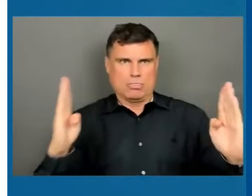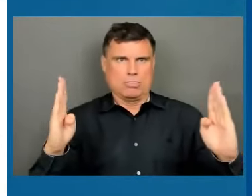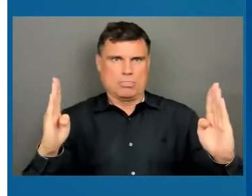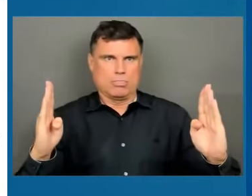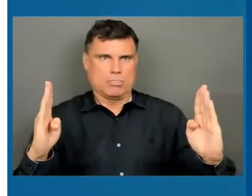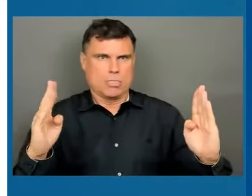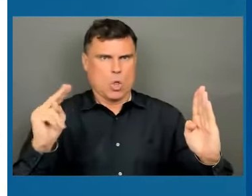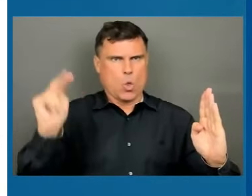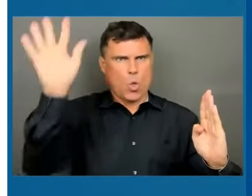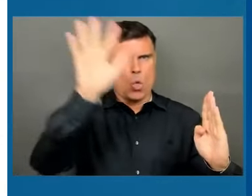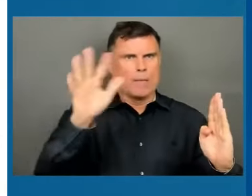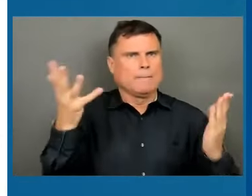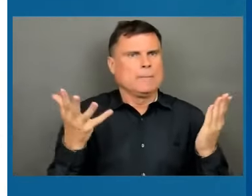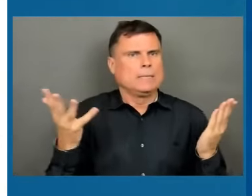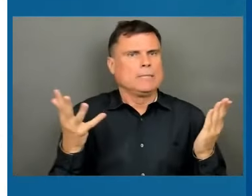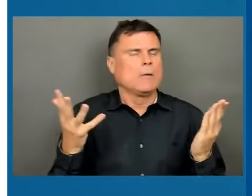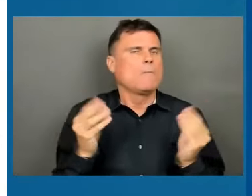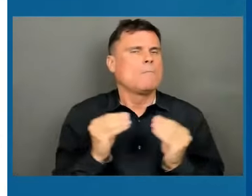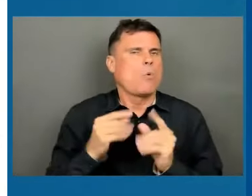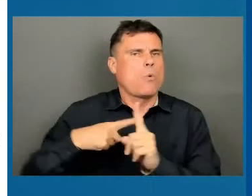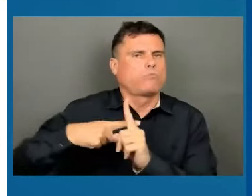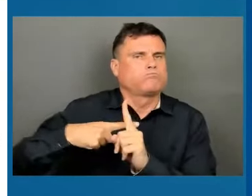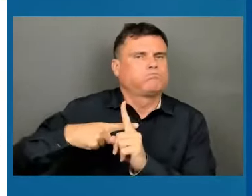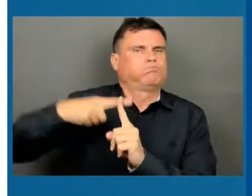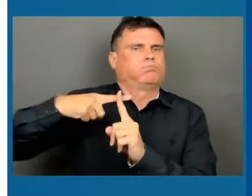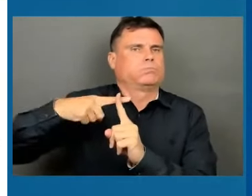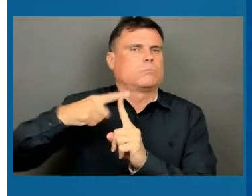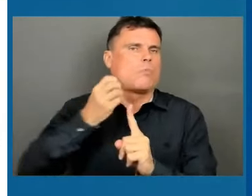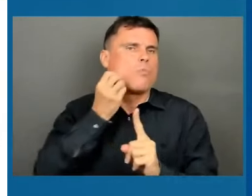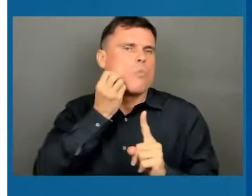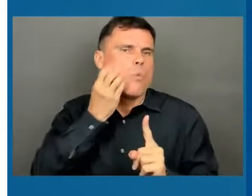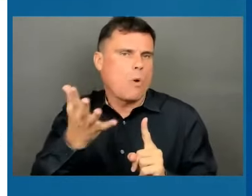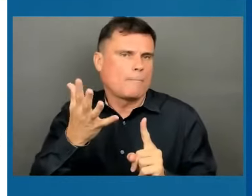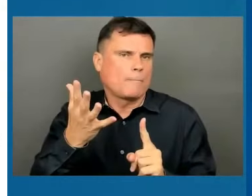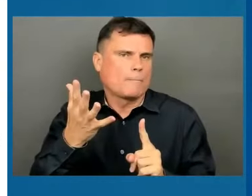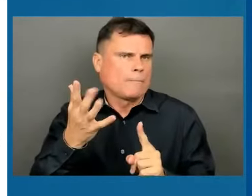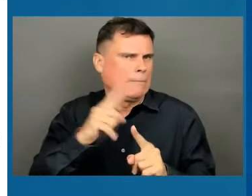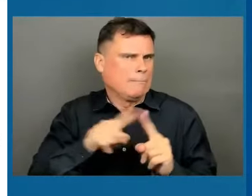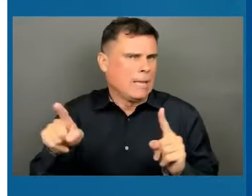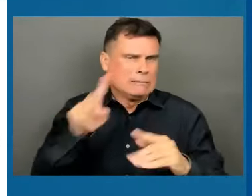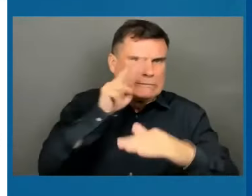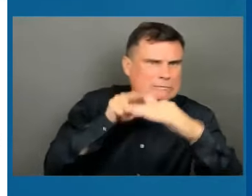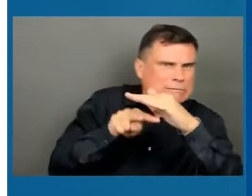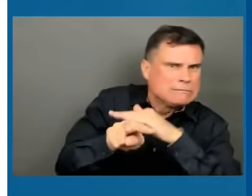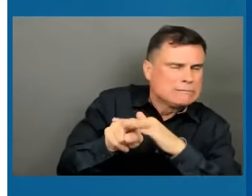it's also a glossy thing for an entire month. There's going to